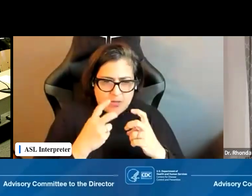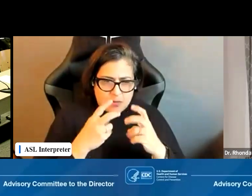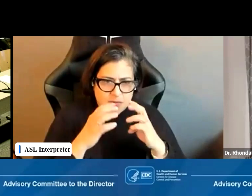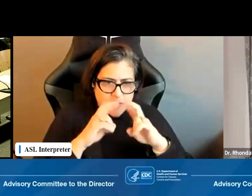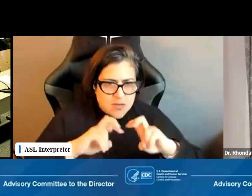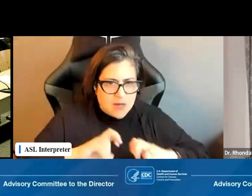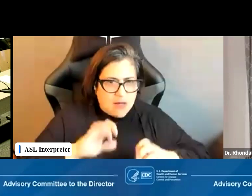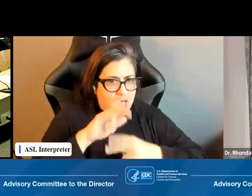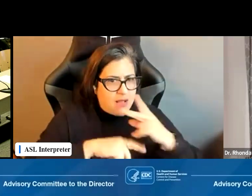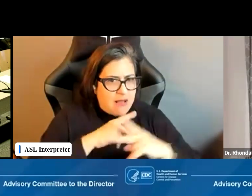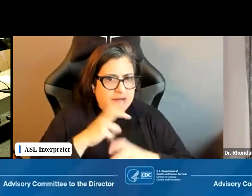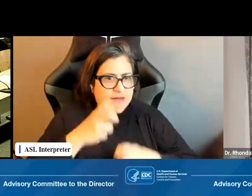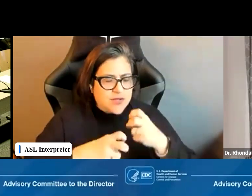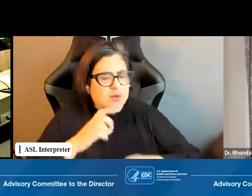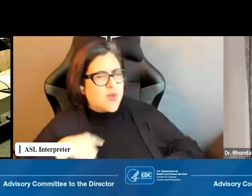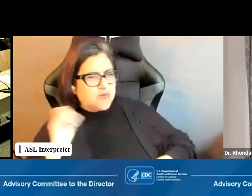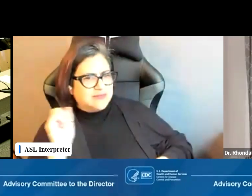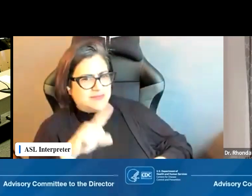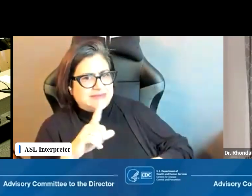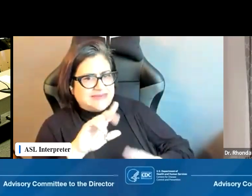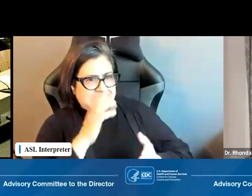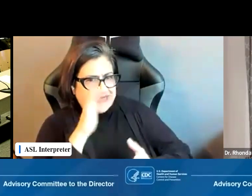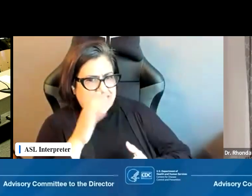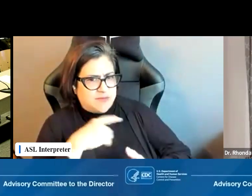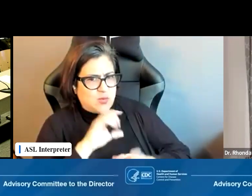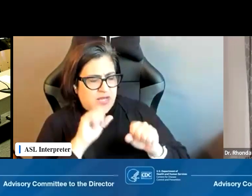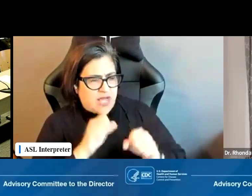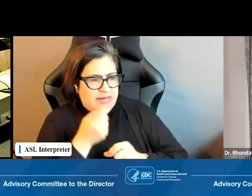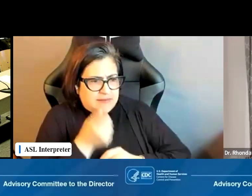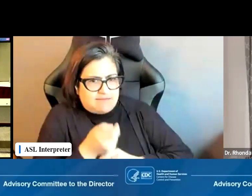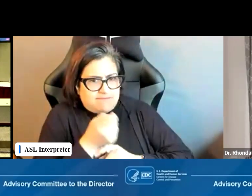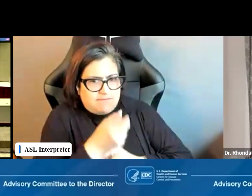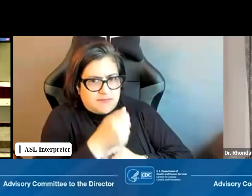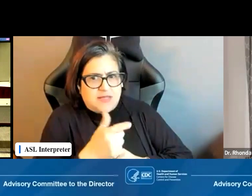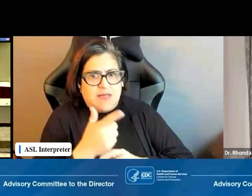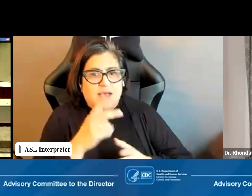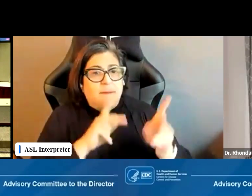And so it seems to me that if we can do it in stages where people get used to one level